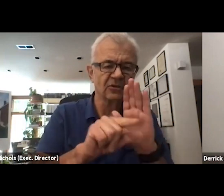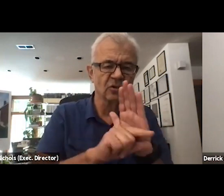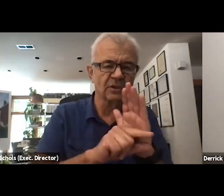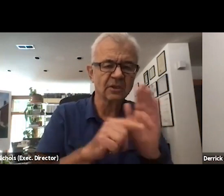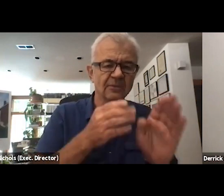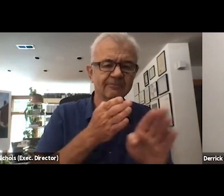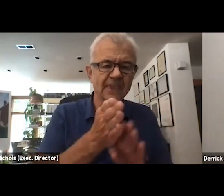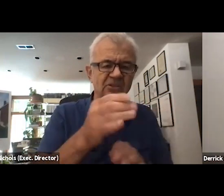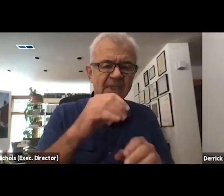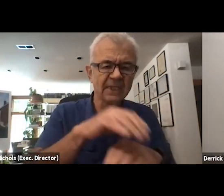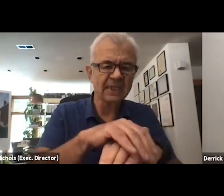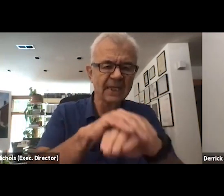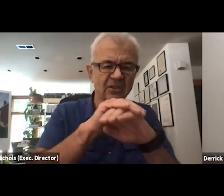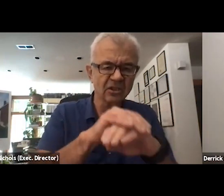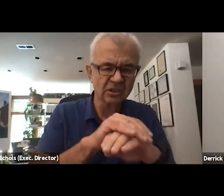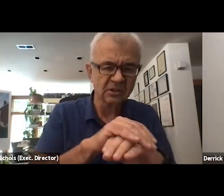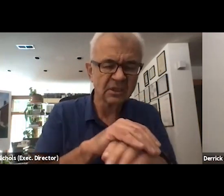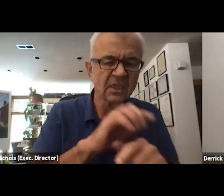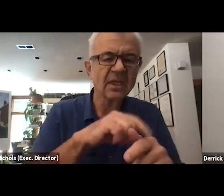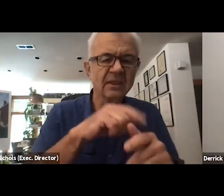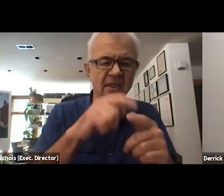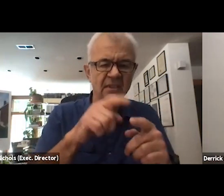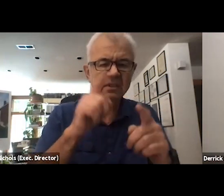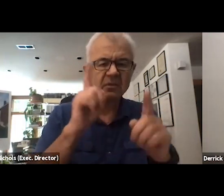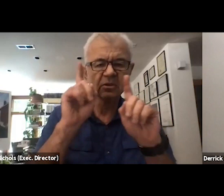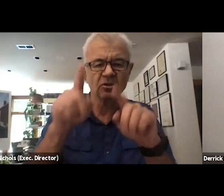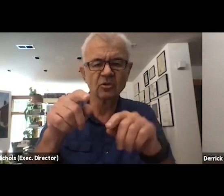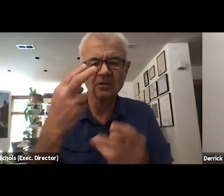He's deaf. And in undergrad, he had his major in English.